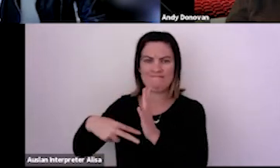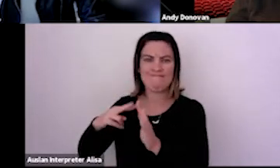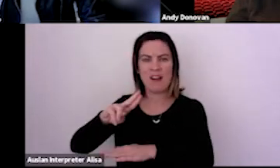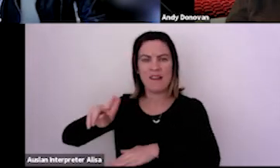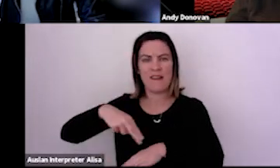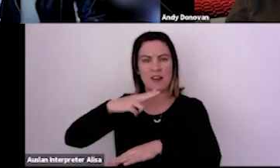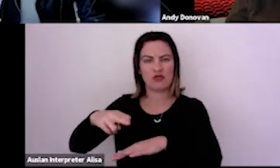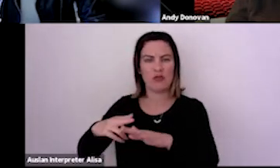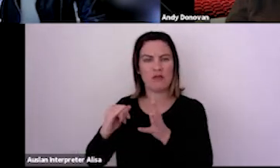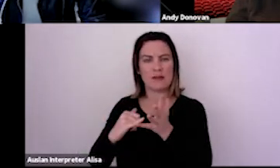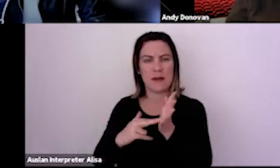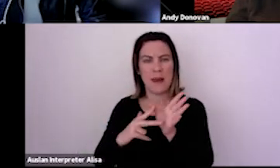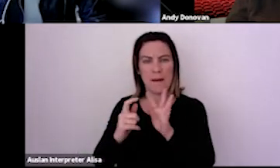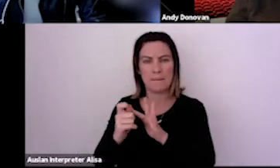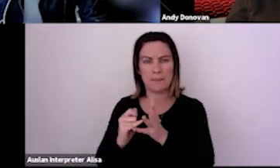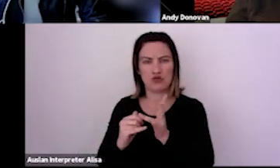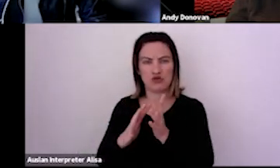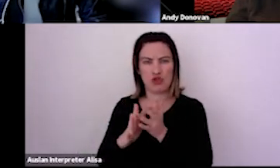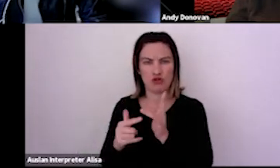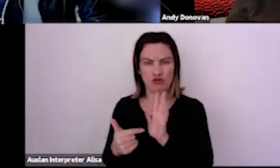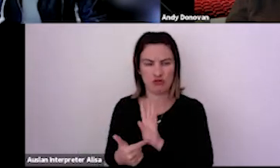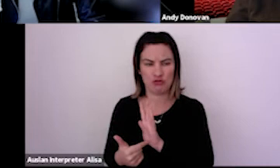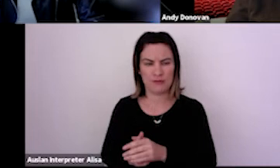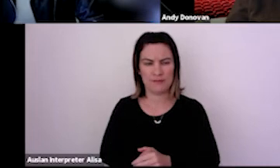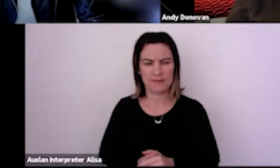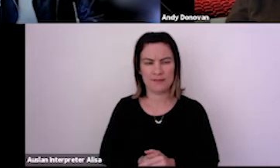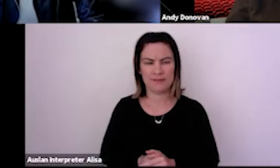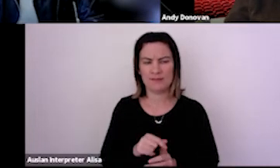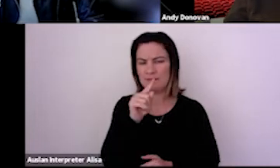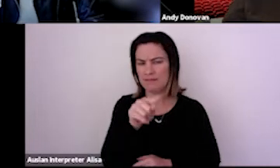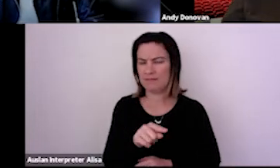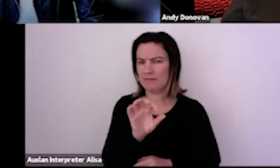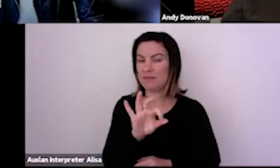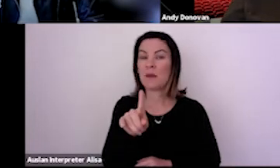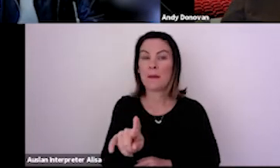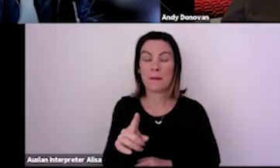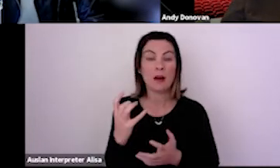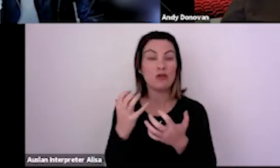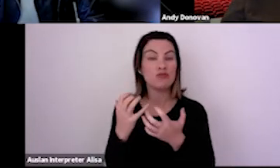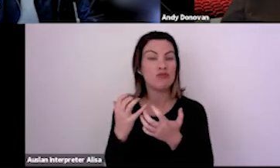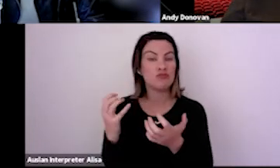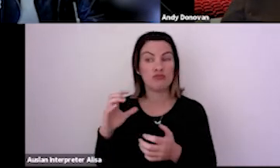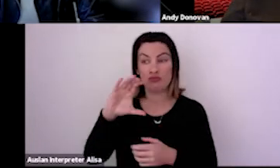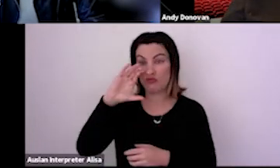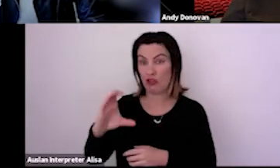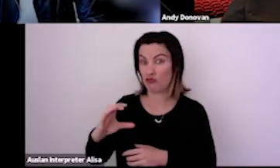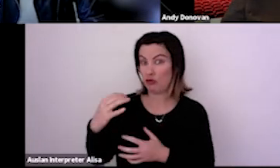it doesn't are it on here - but, yes, regional audiences are more likely to say - here with